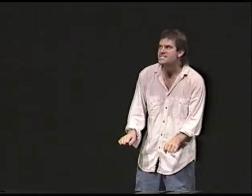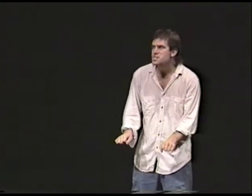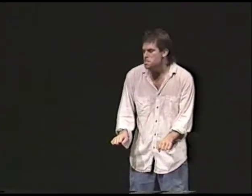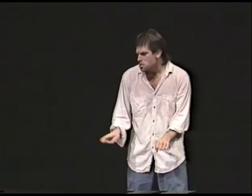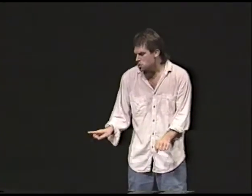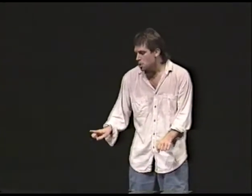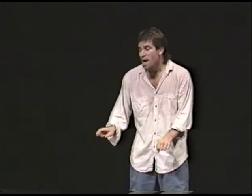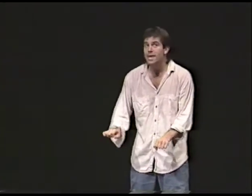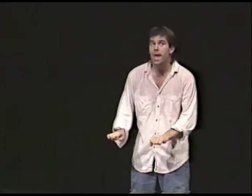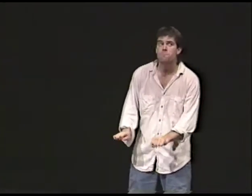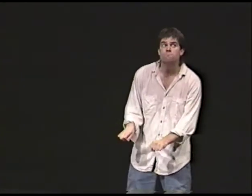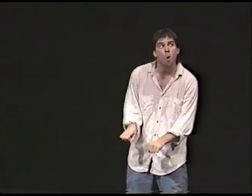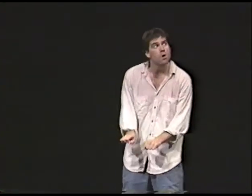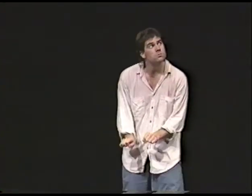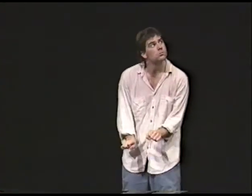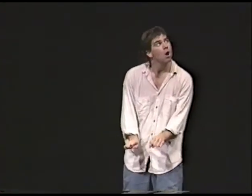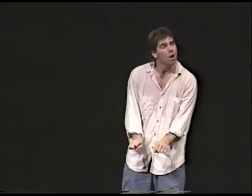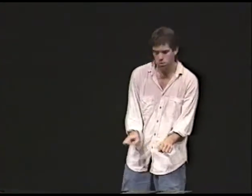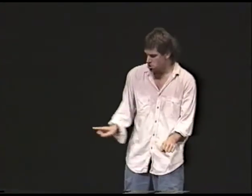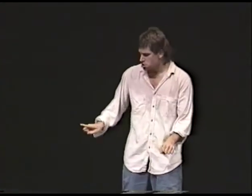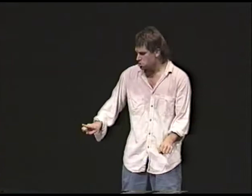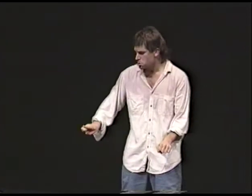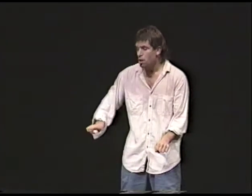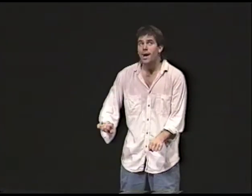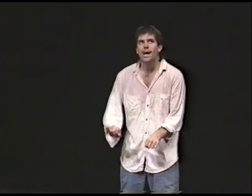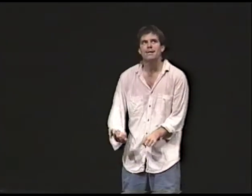and colder and colder.